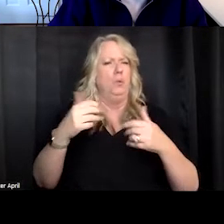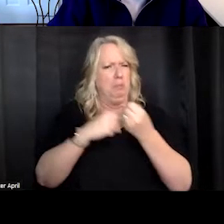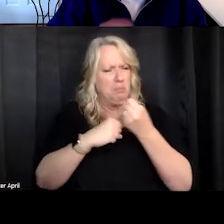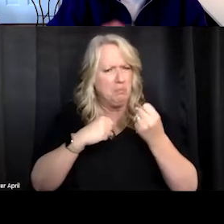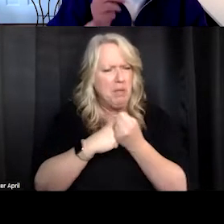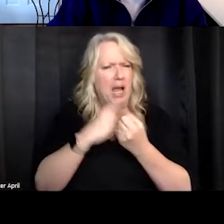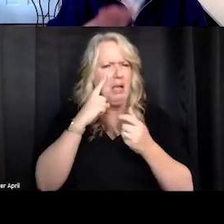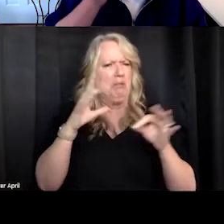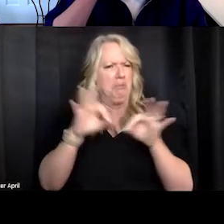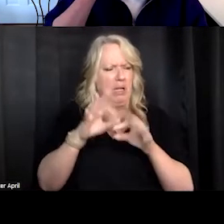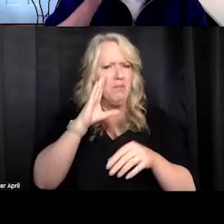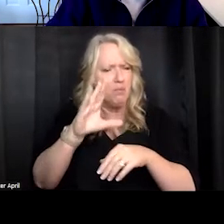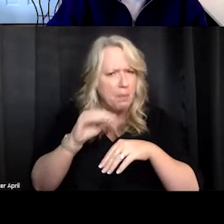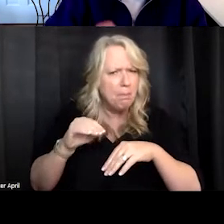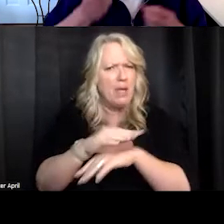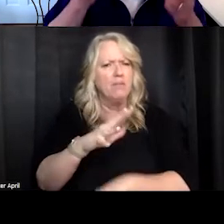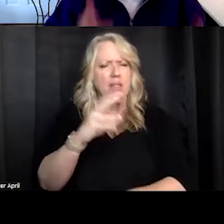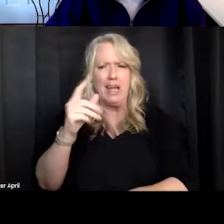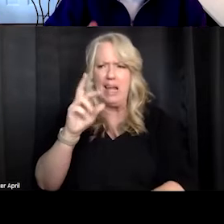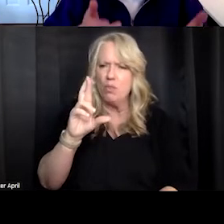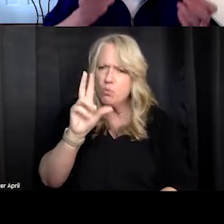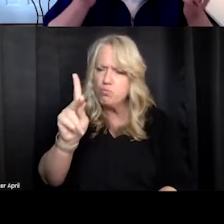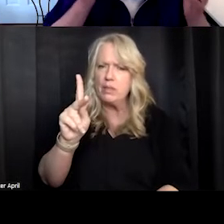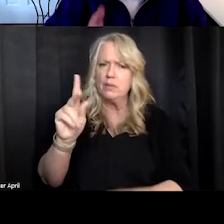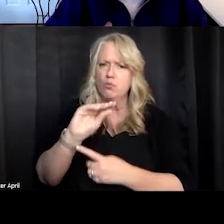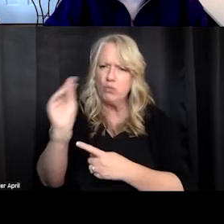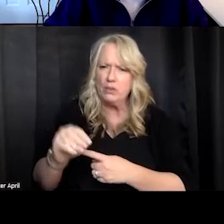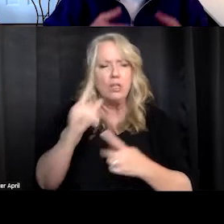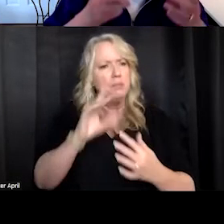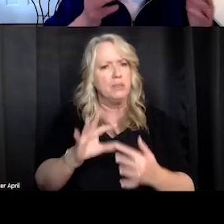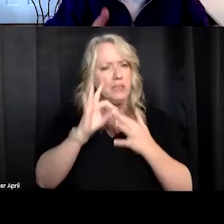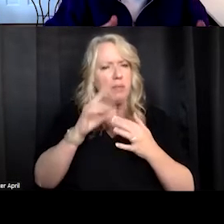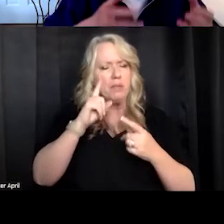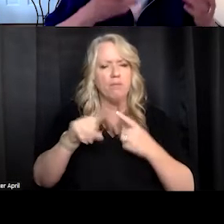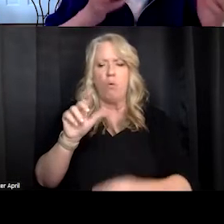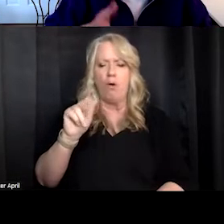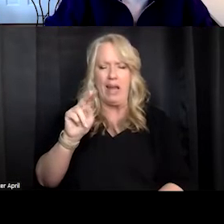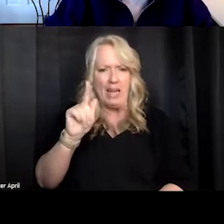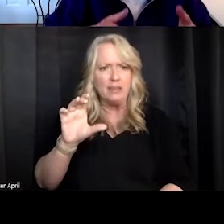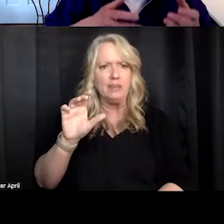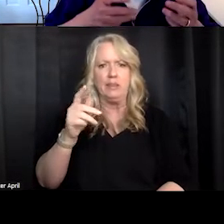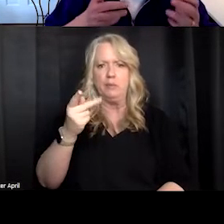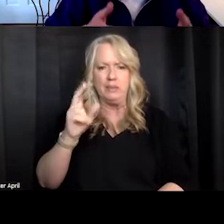IT INVOLVES SHARED DECISION MAKING. THERE IS A PROFOUND ETHICAL IMPERATIVE GIVEN THE BENEFIT RISK